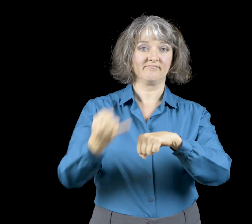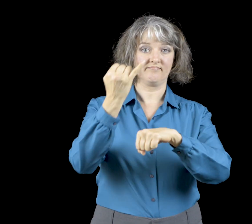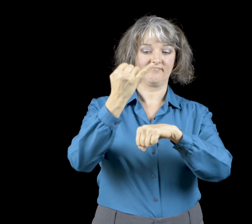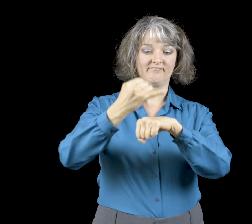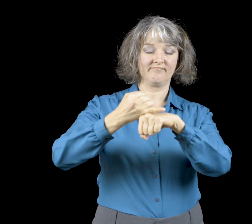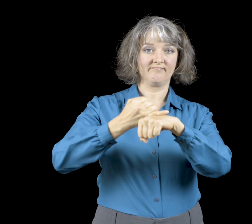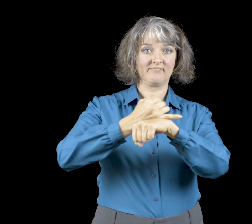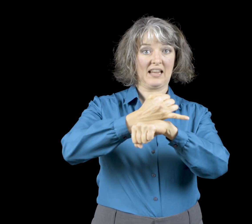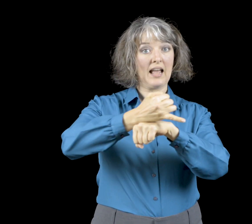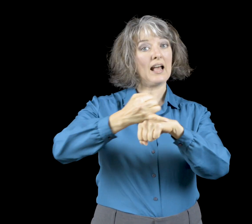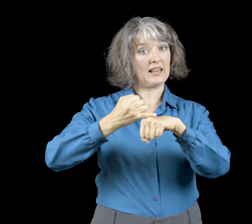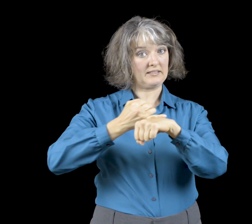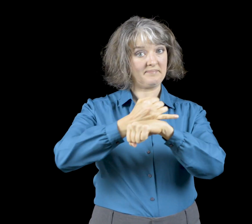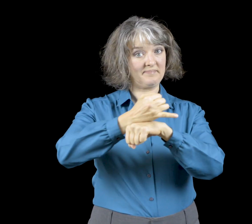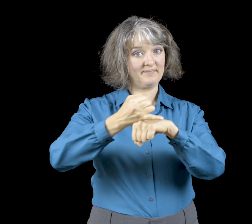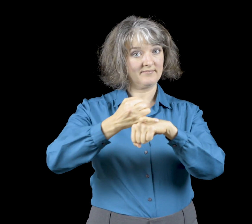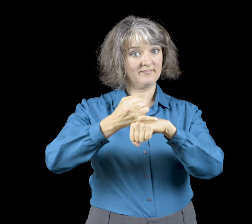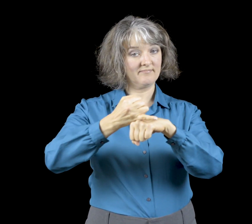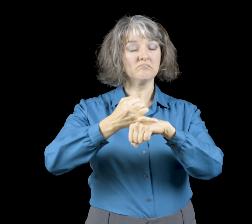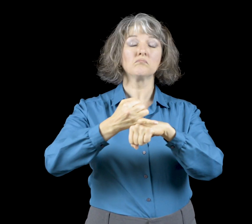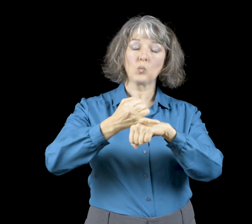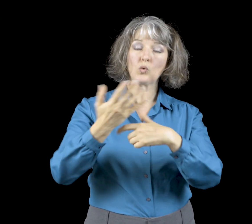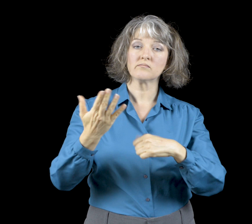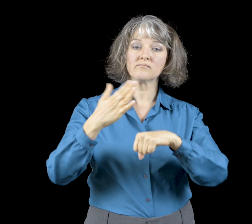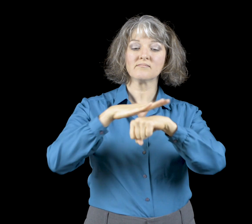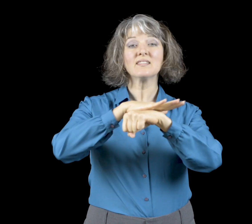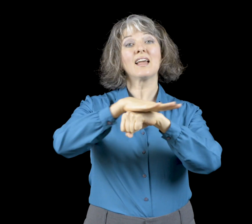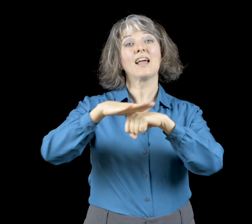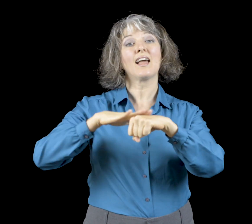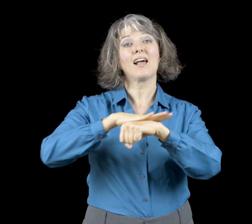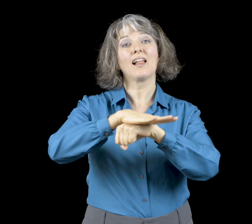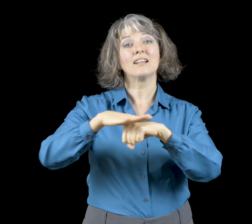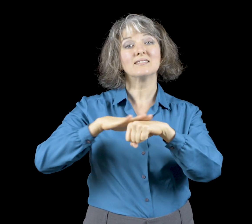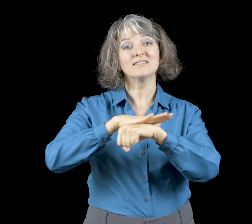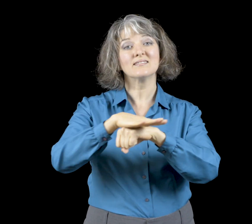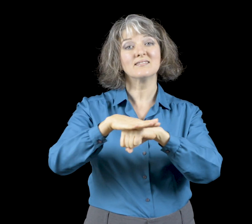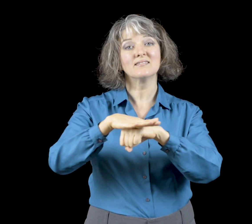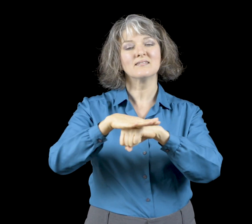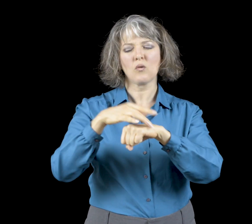[An initialized I to outline the surface for Island.] [Or an open flat hand to outline the surface for island.]